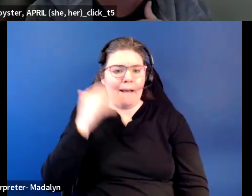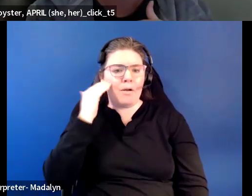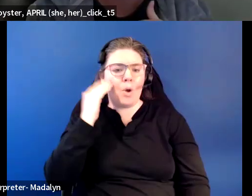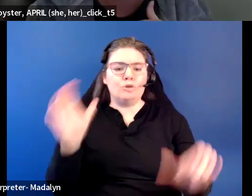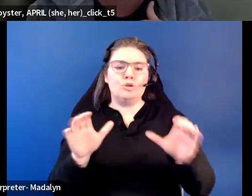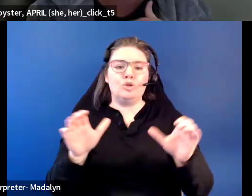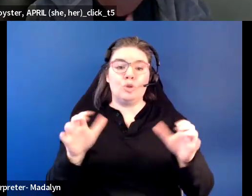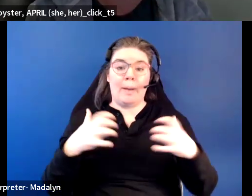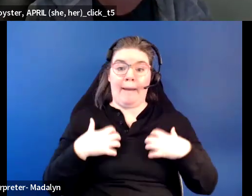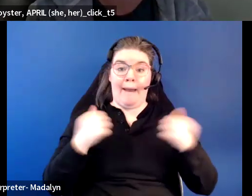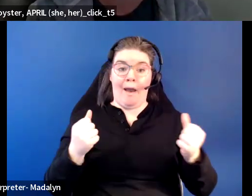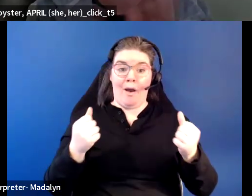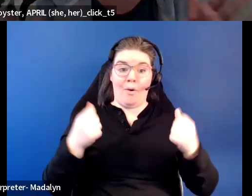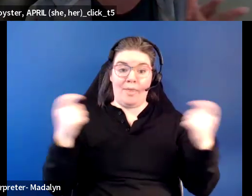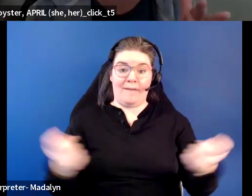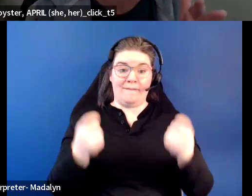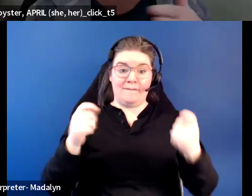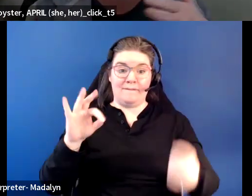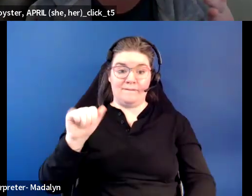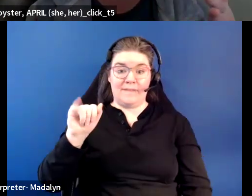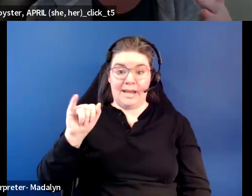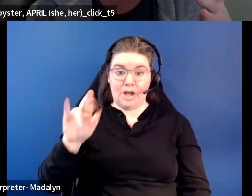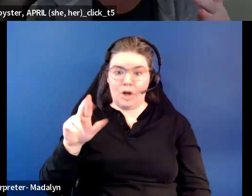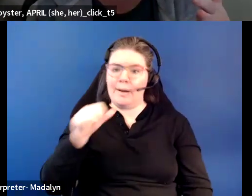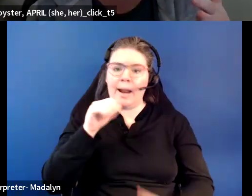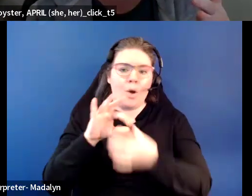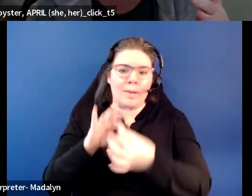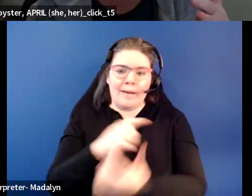Sierra Royster, APRIL (she, her): and not vaccine related. They're bringing in